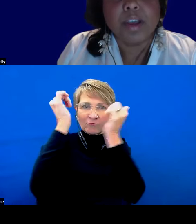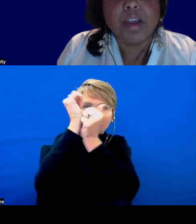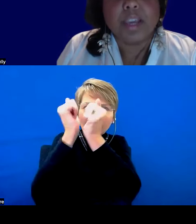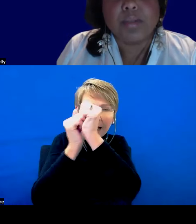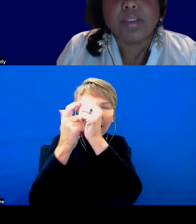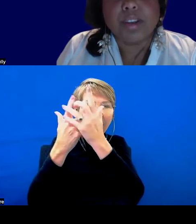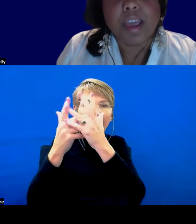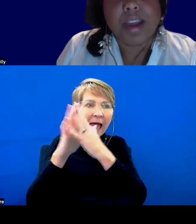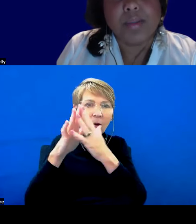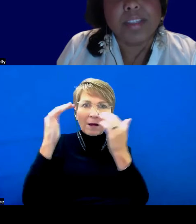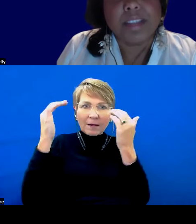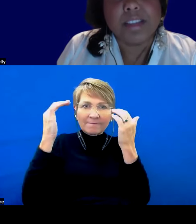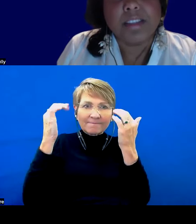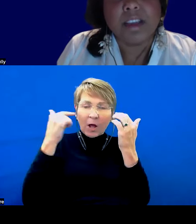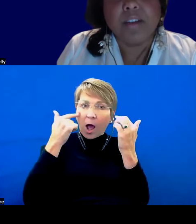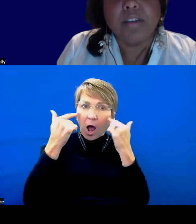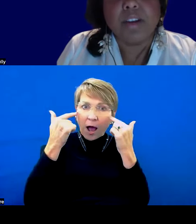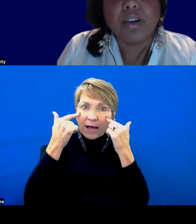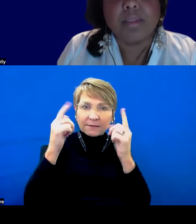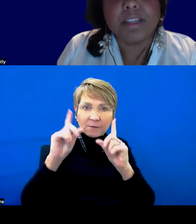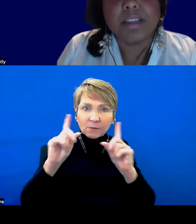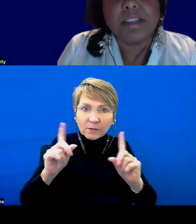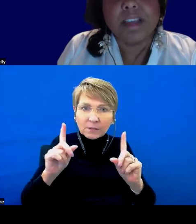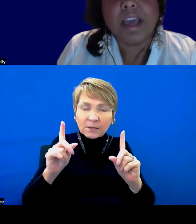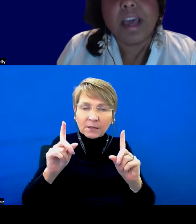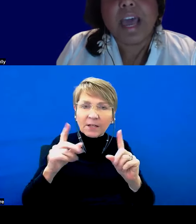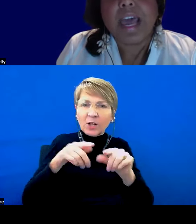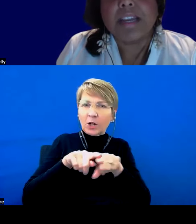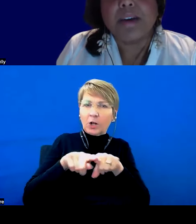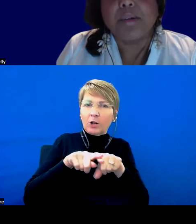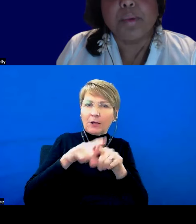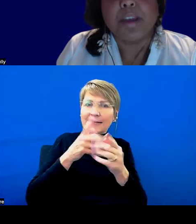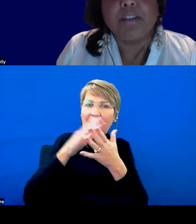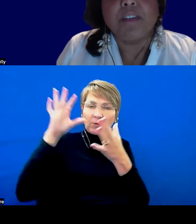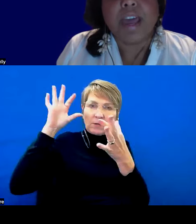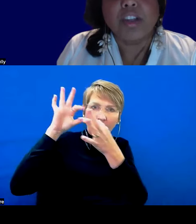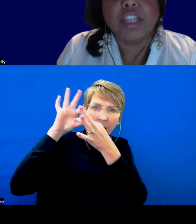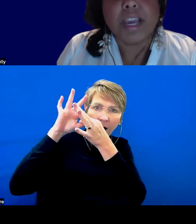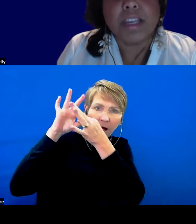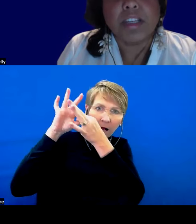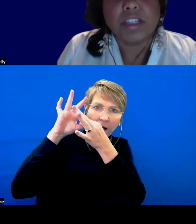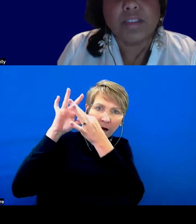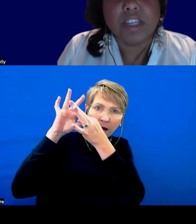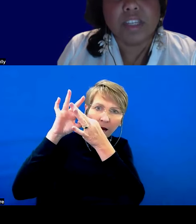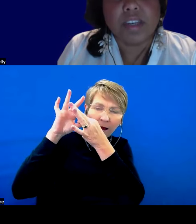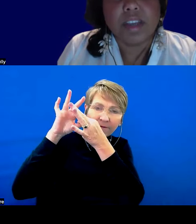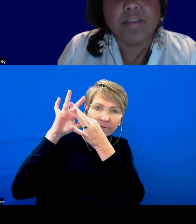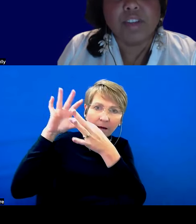They also know how to assess for anomalies and are aware of how change to vision and visual